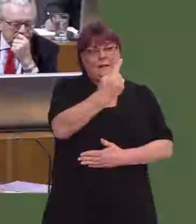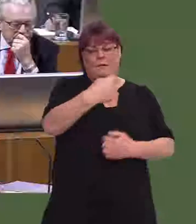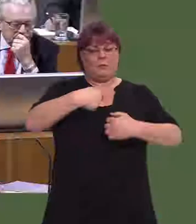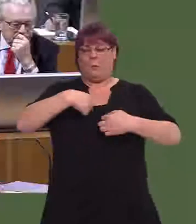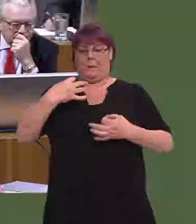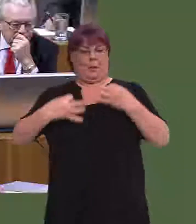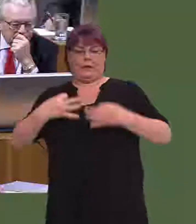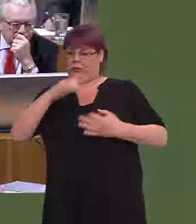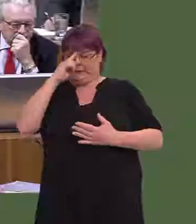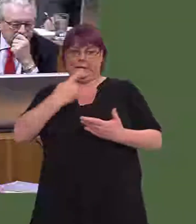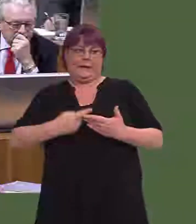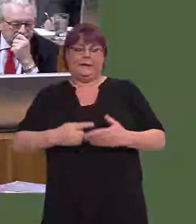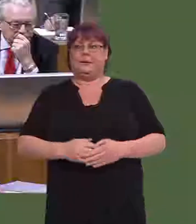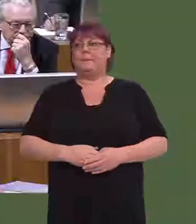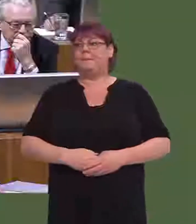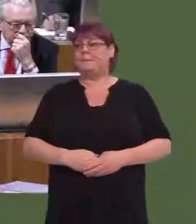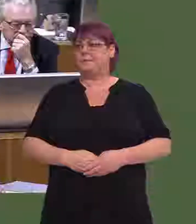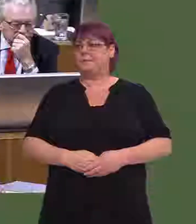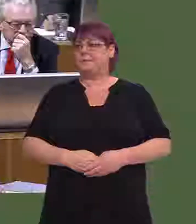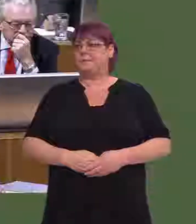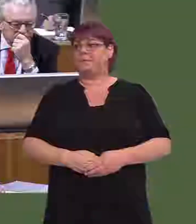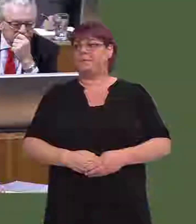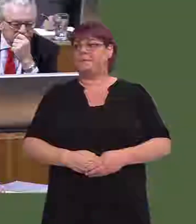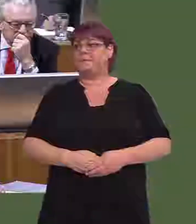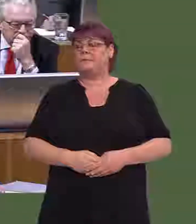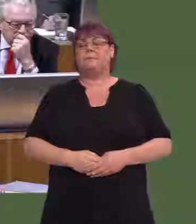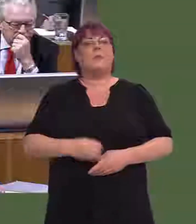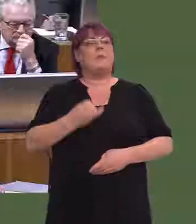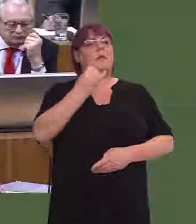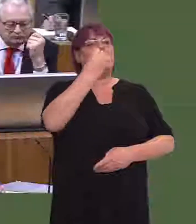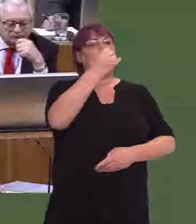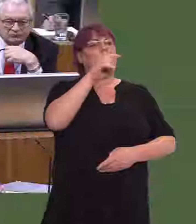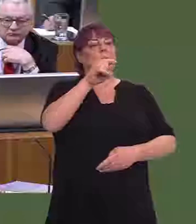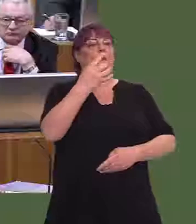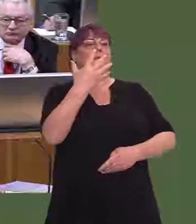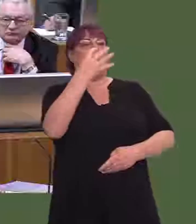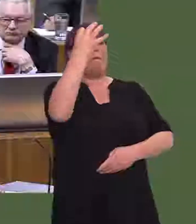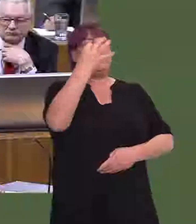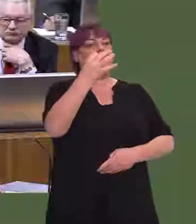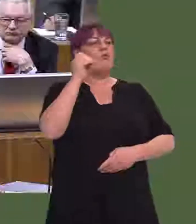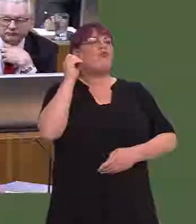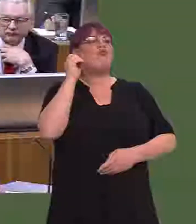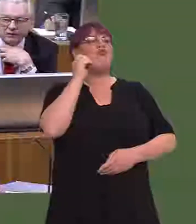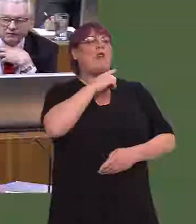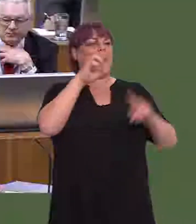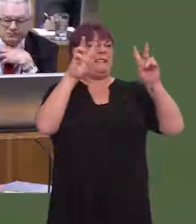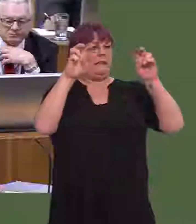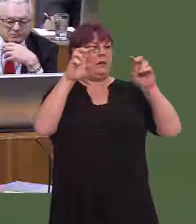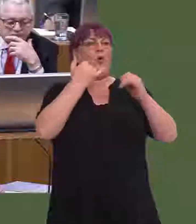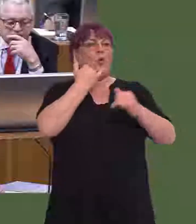Itís true to say that 65 per cent of red calls in Anglesey were responded to within